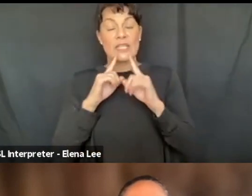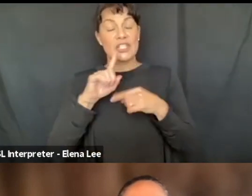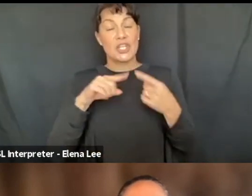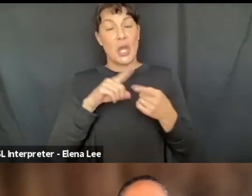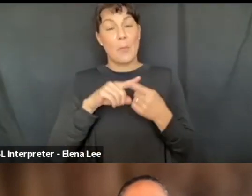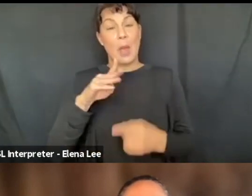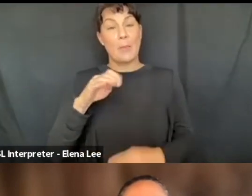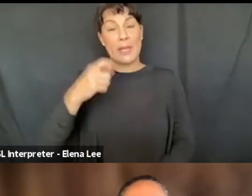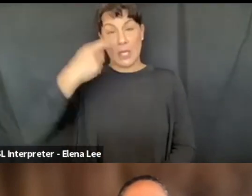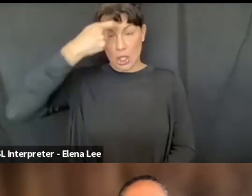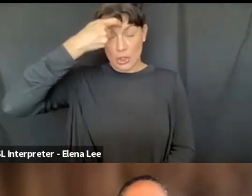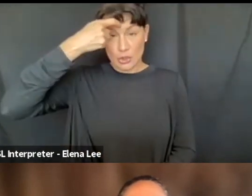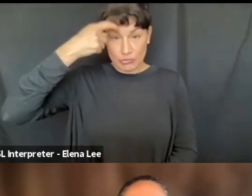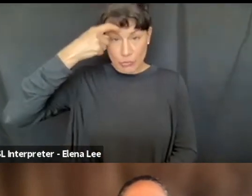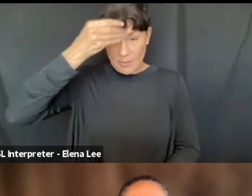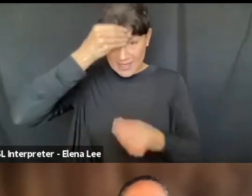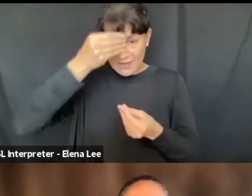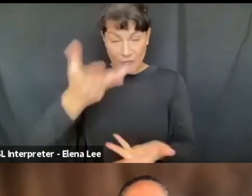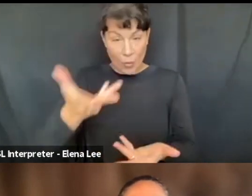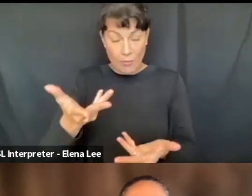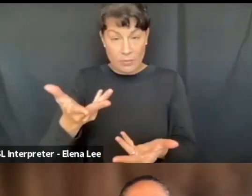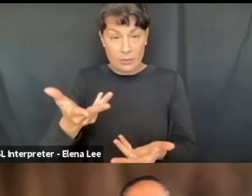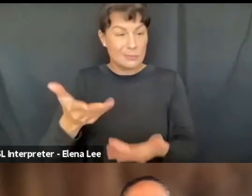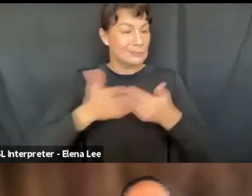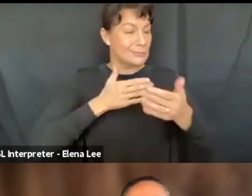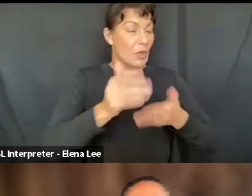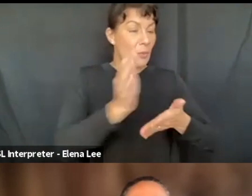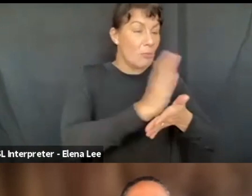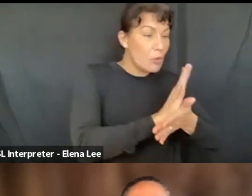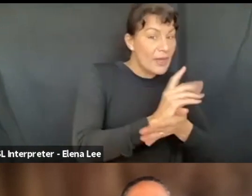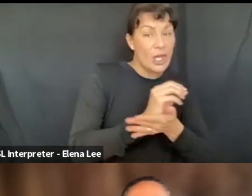in one's practice, be it film or any other profession,